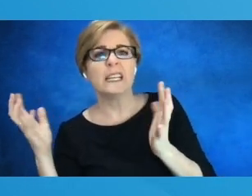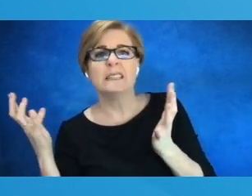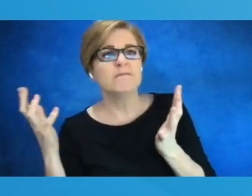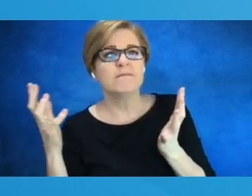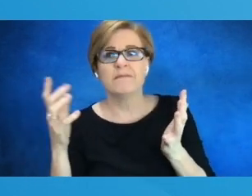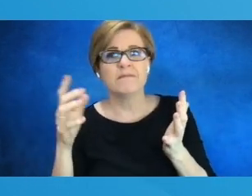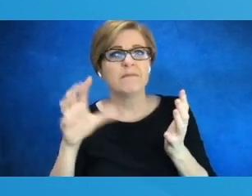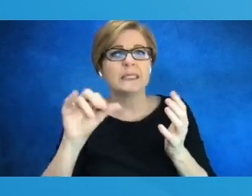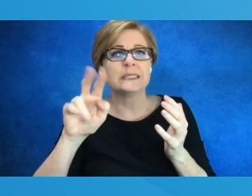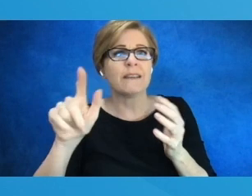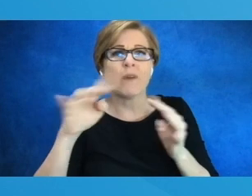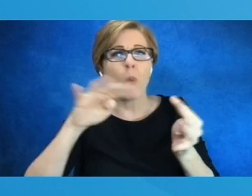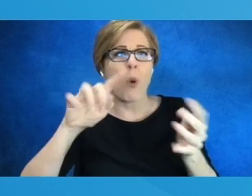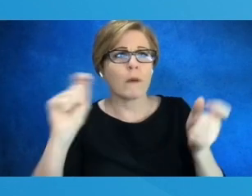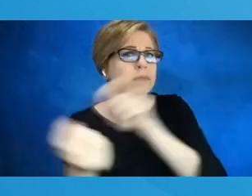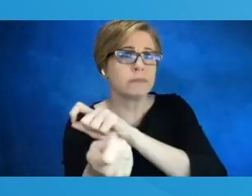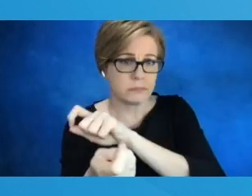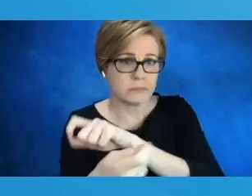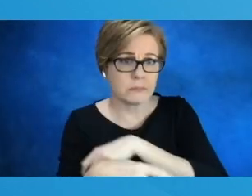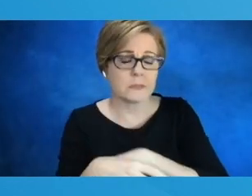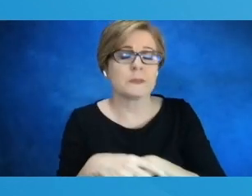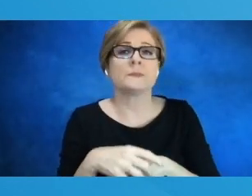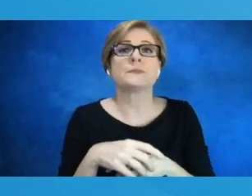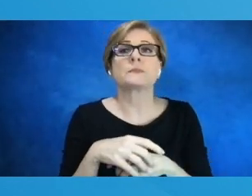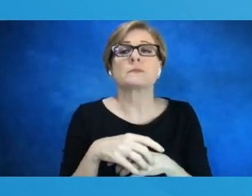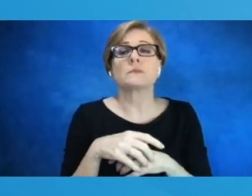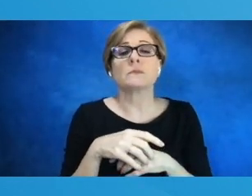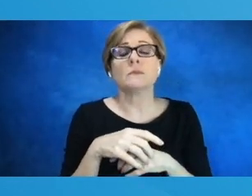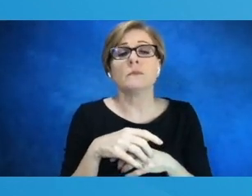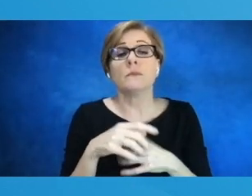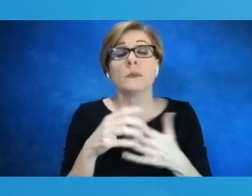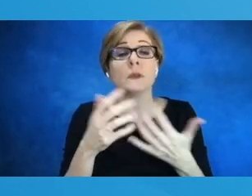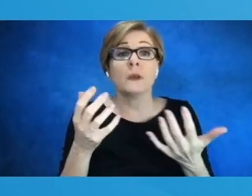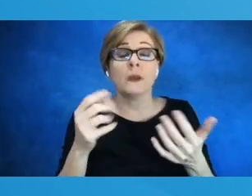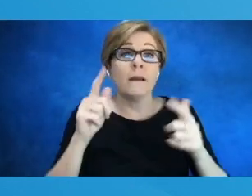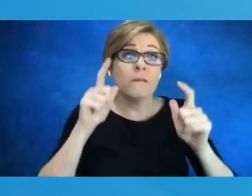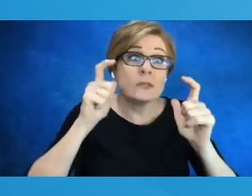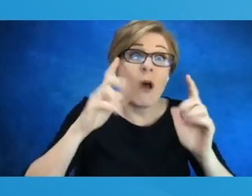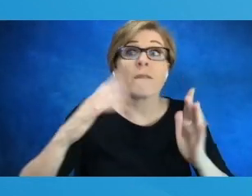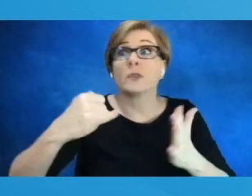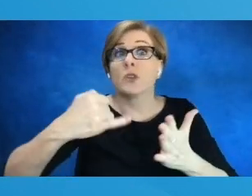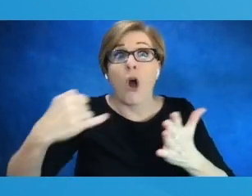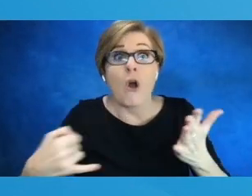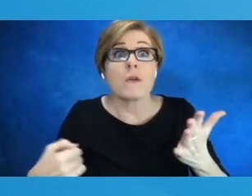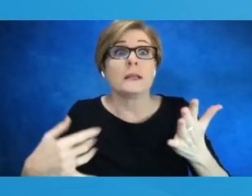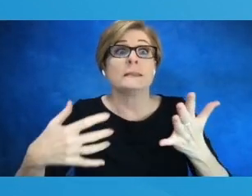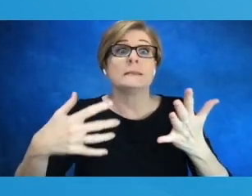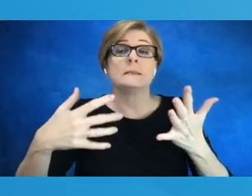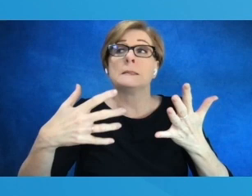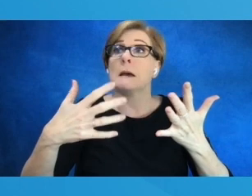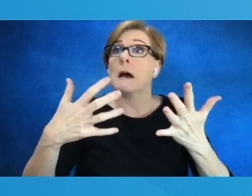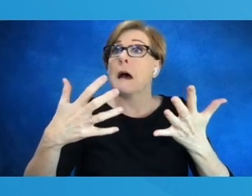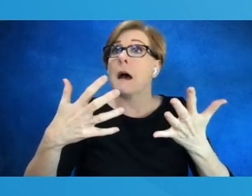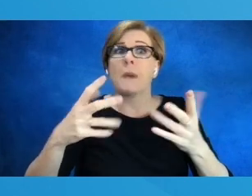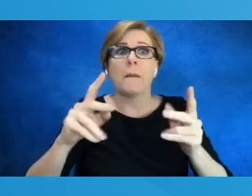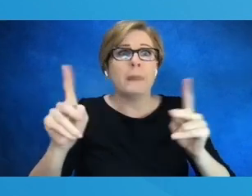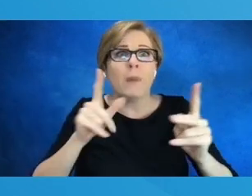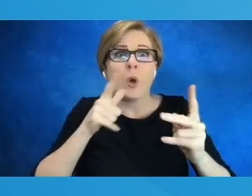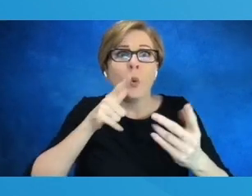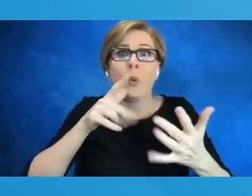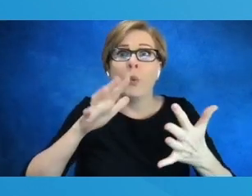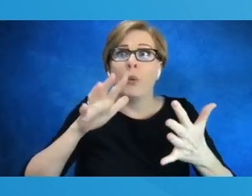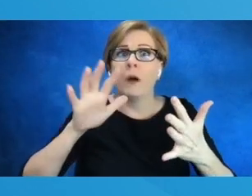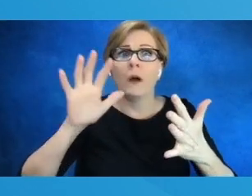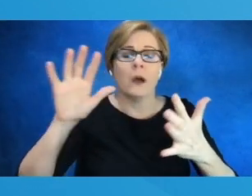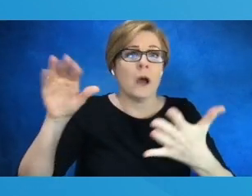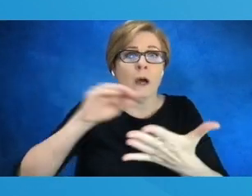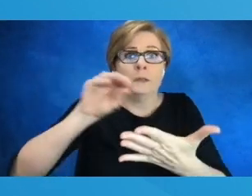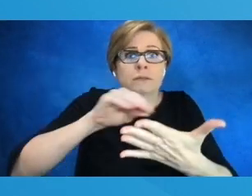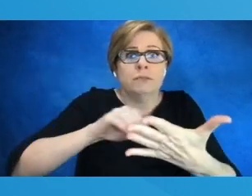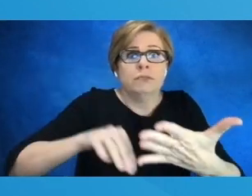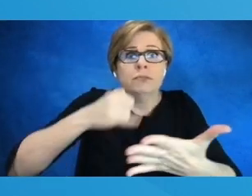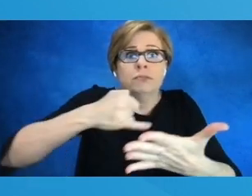There were many photographers and artists who memorialize this through film and paint,